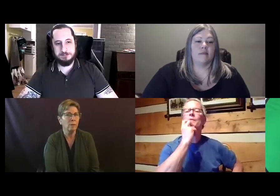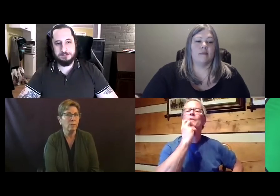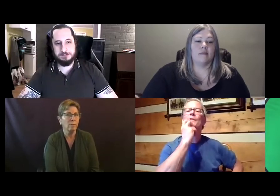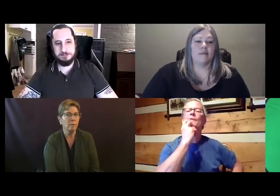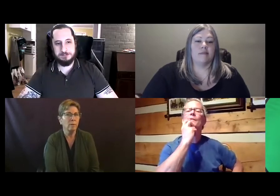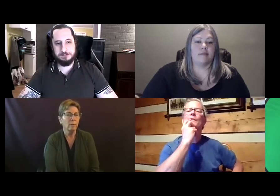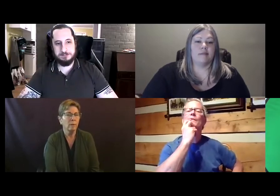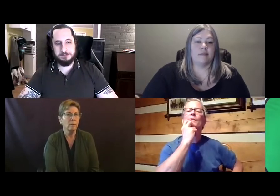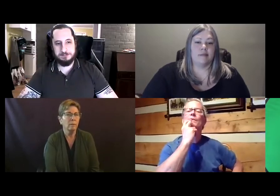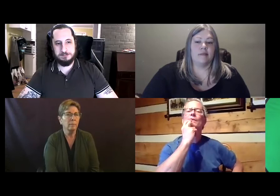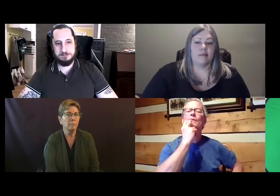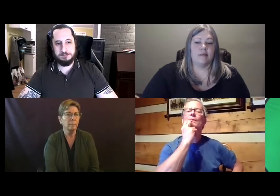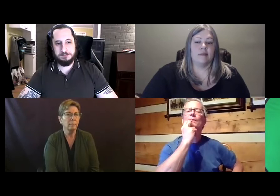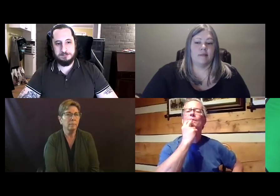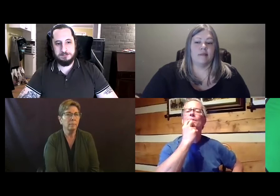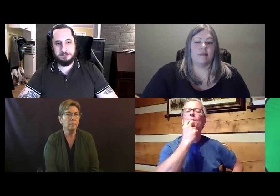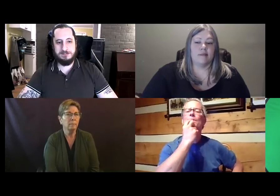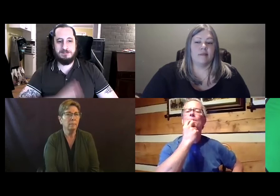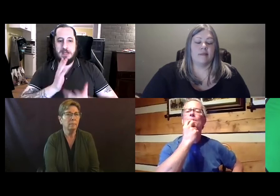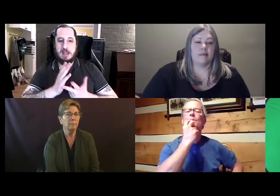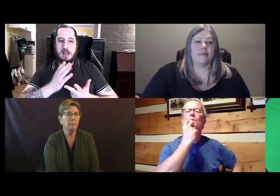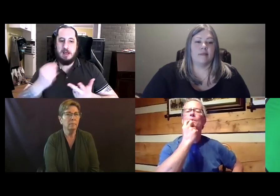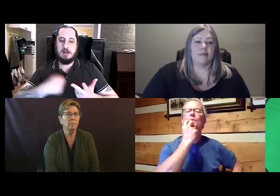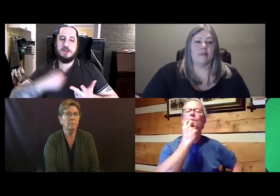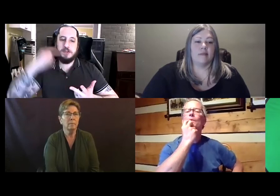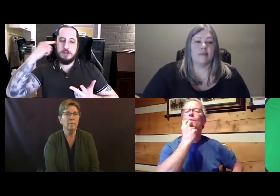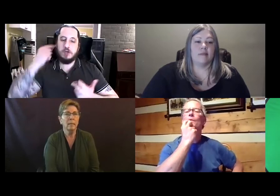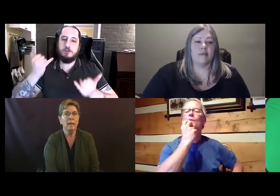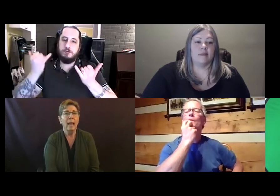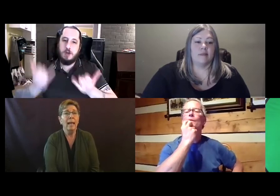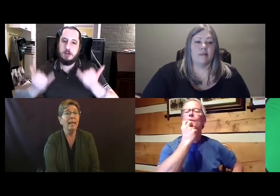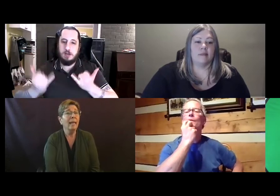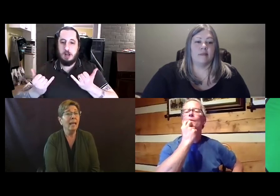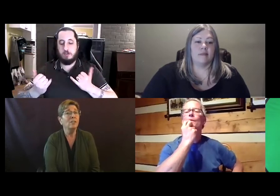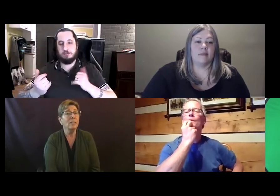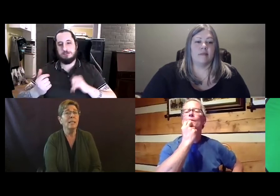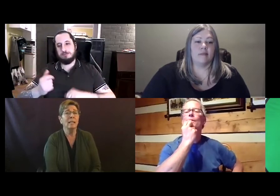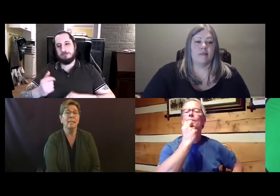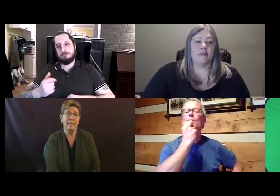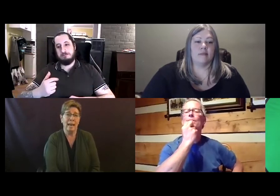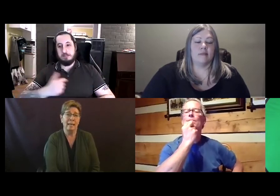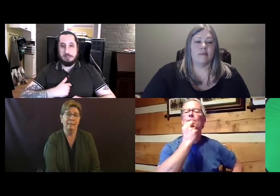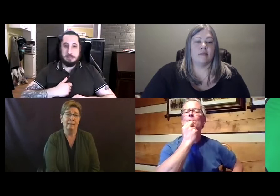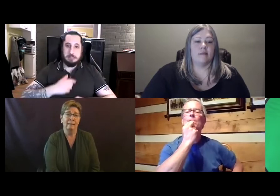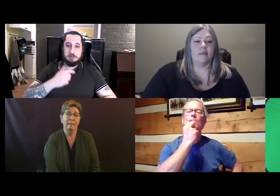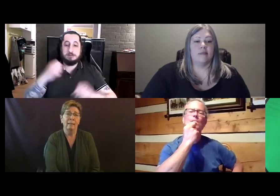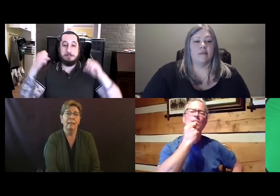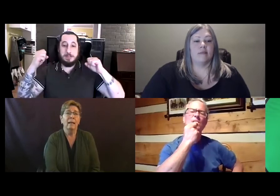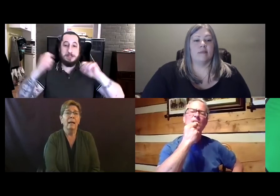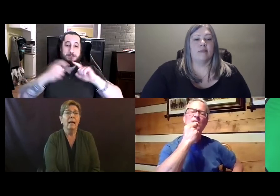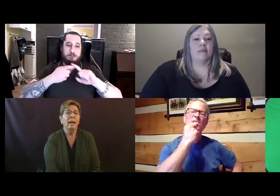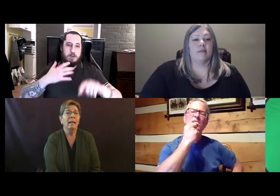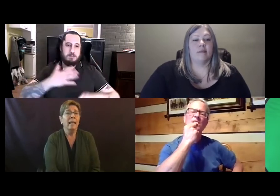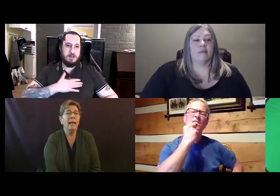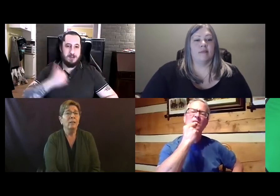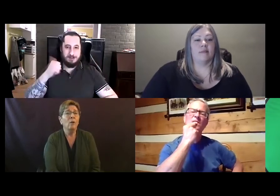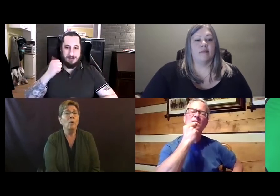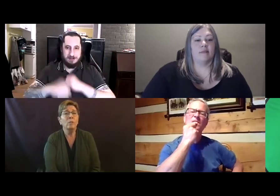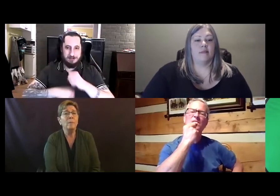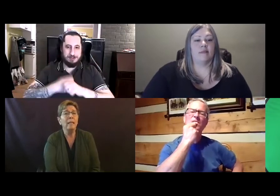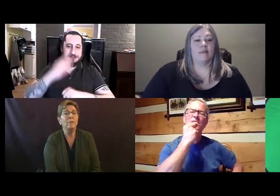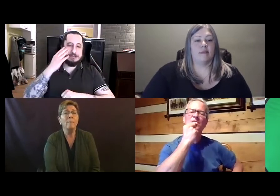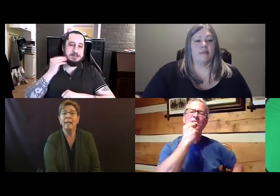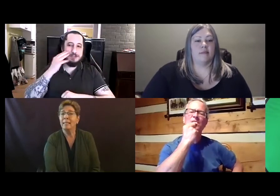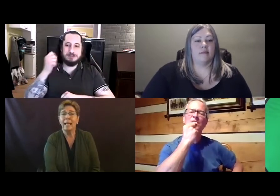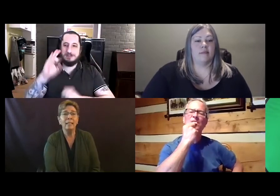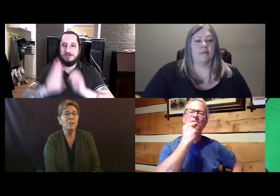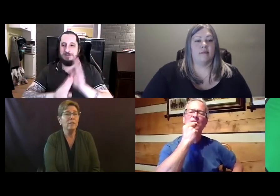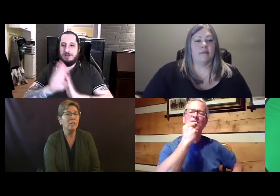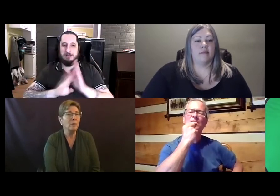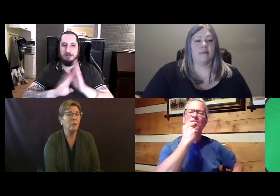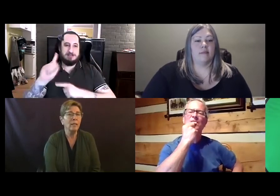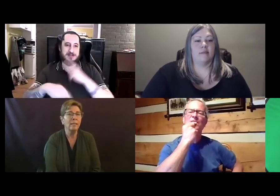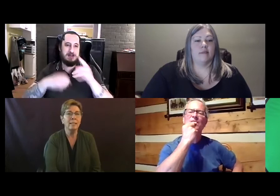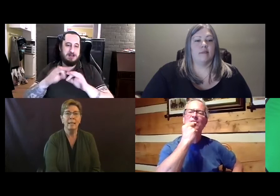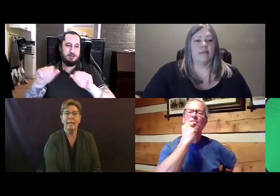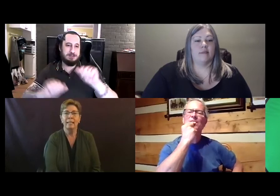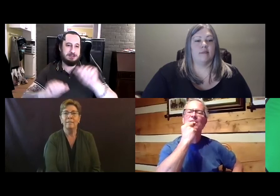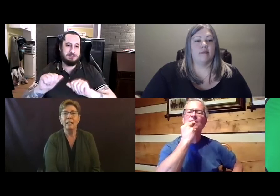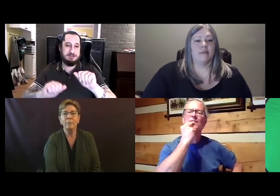And I just think today that, you know, speaking from my ten years of experience in developing